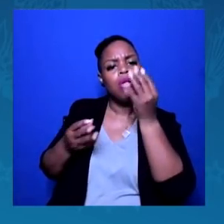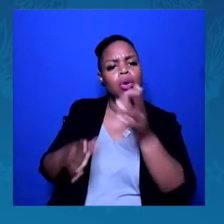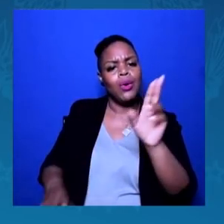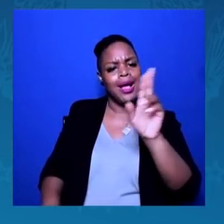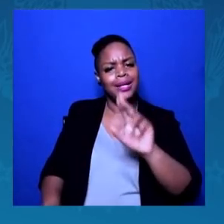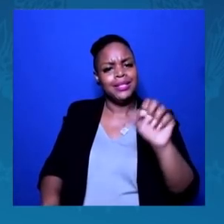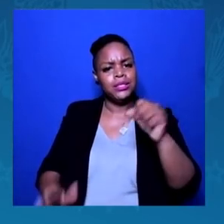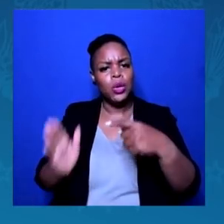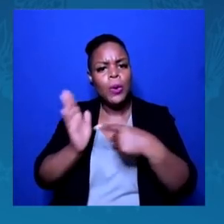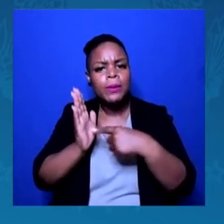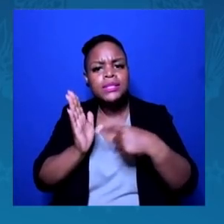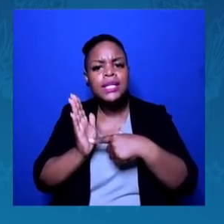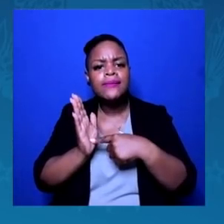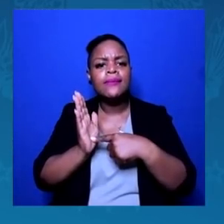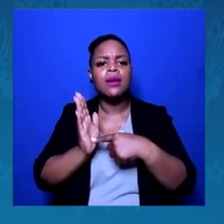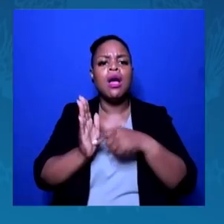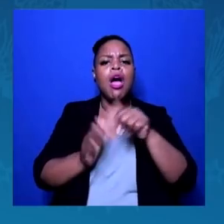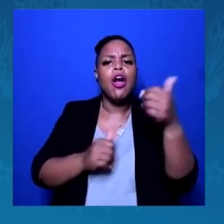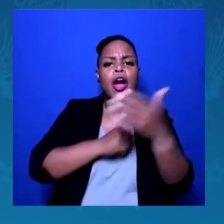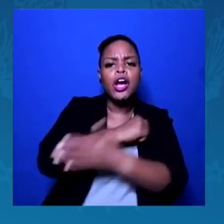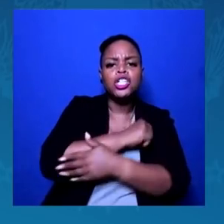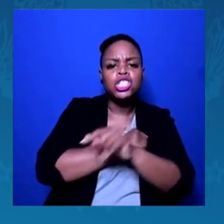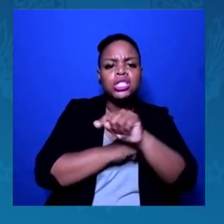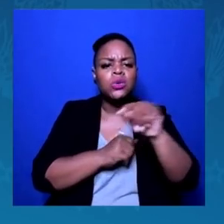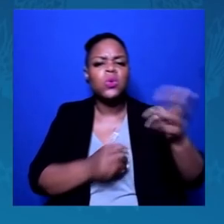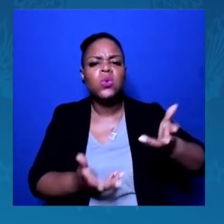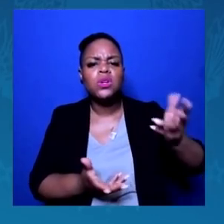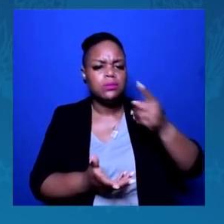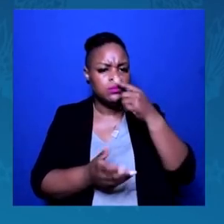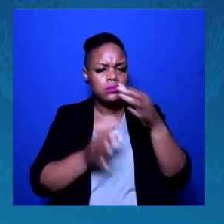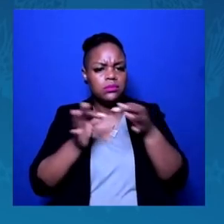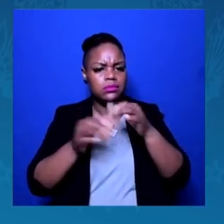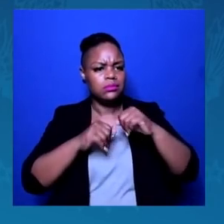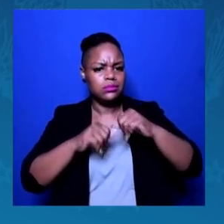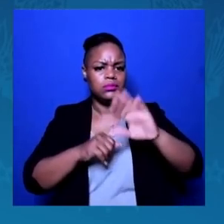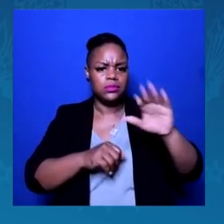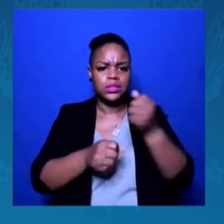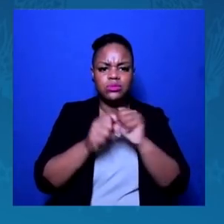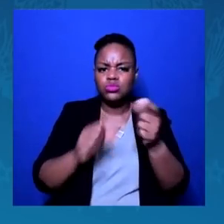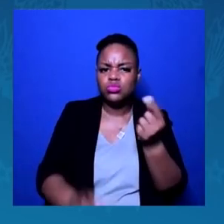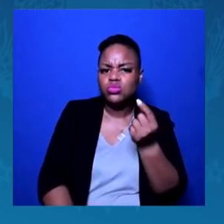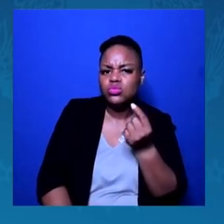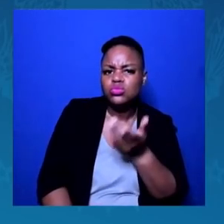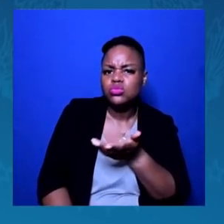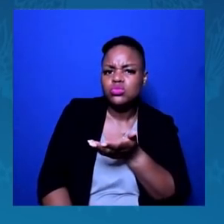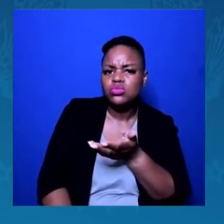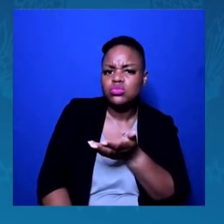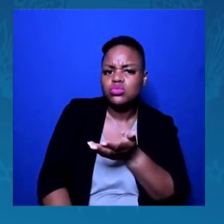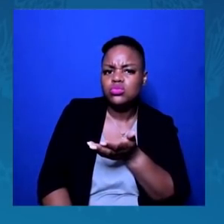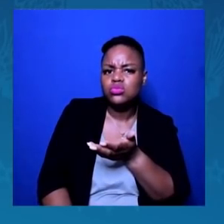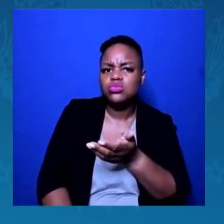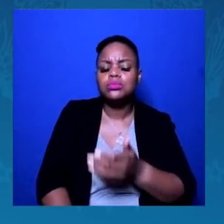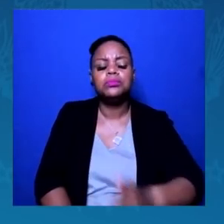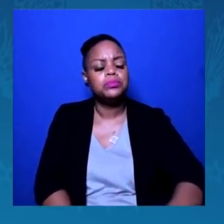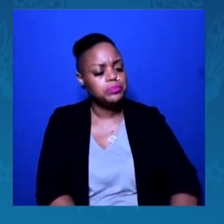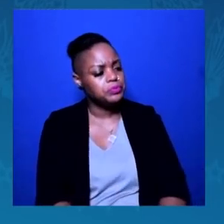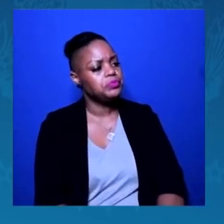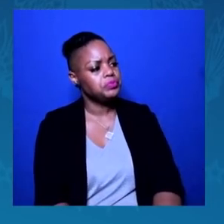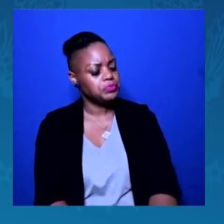The Vice President: Okay on the issue of the health incidents, and we call them anomalies,